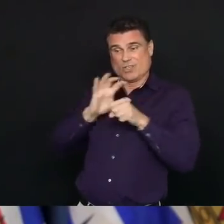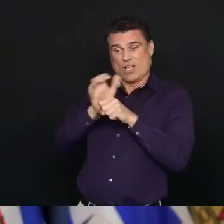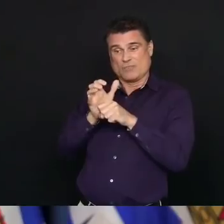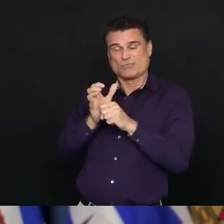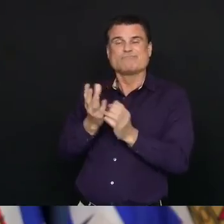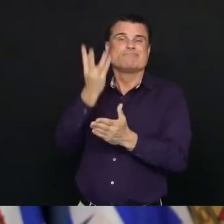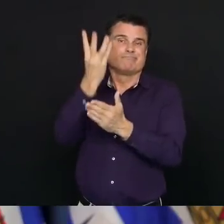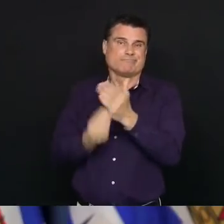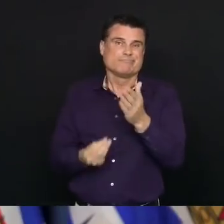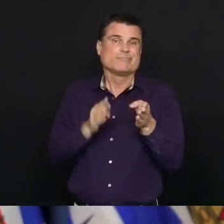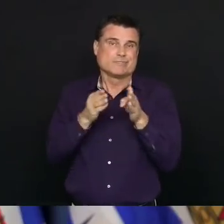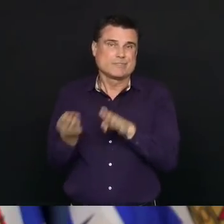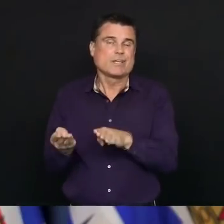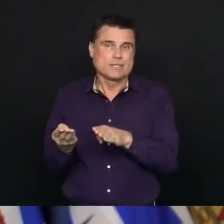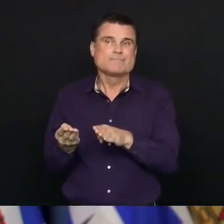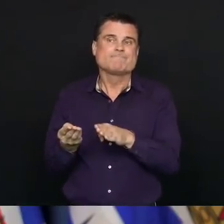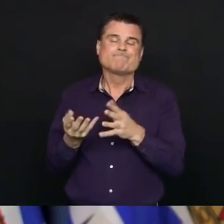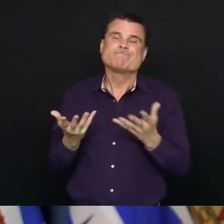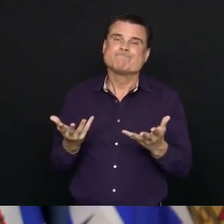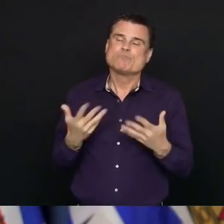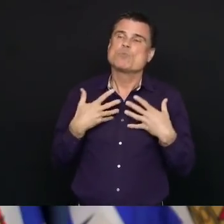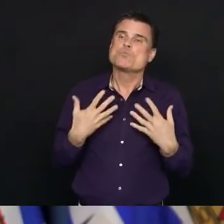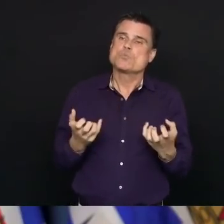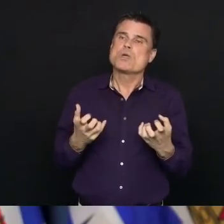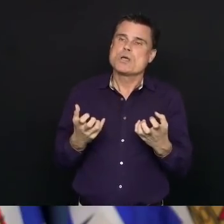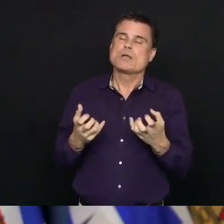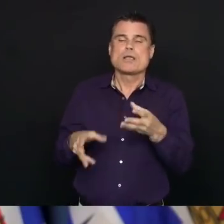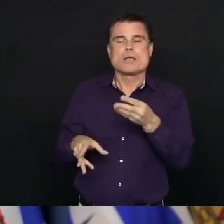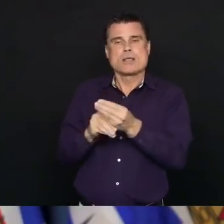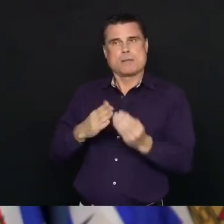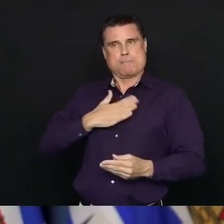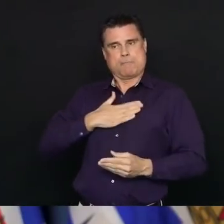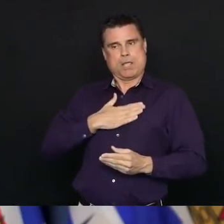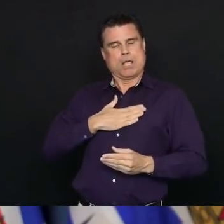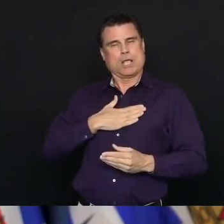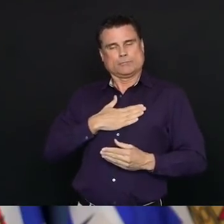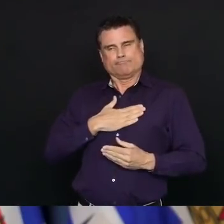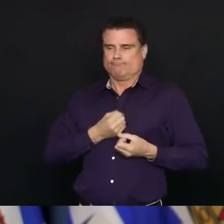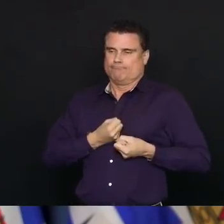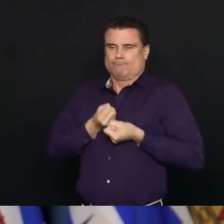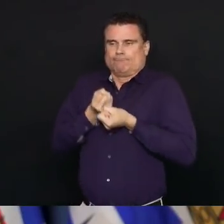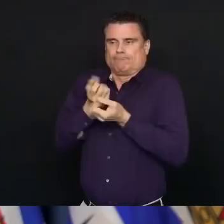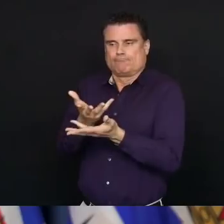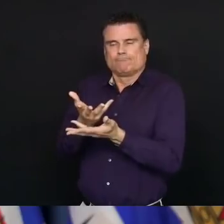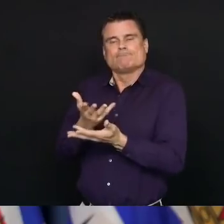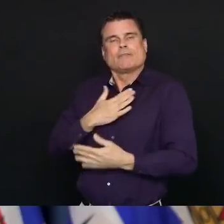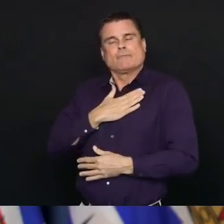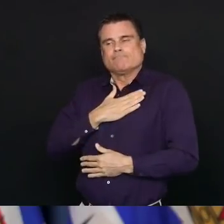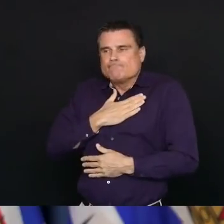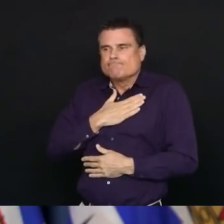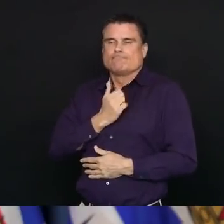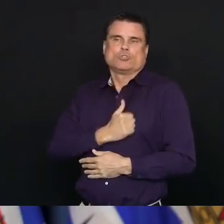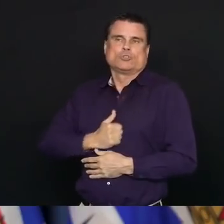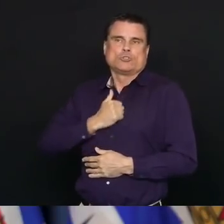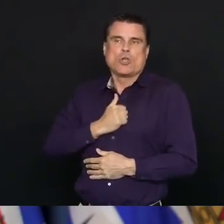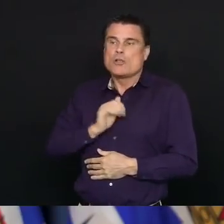15 British Columbia and two cases today. I wanted to pass on my condolences as well to the families and friends of the people involved.